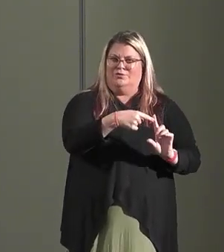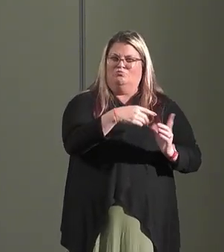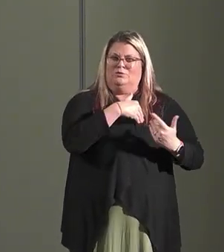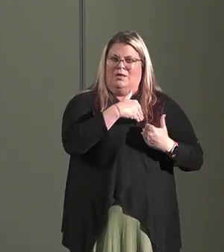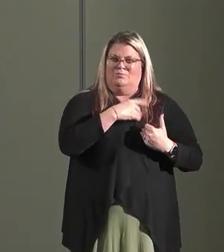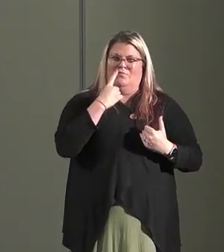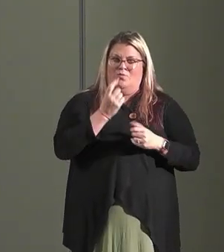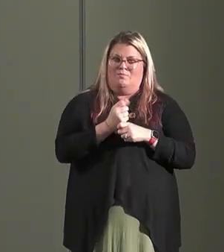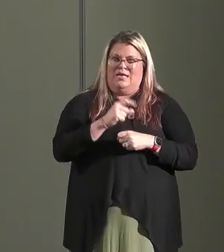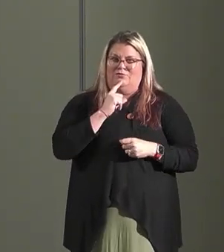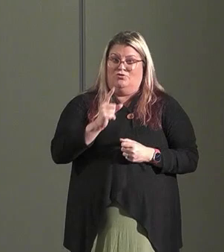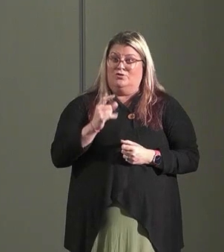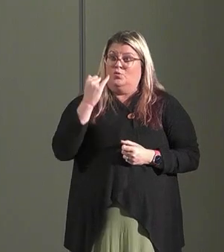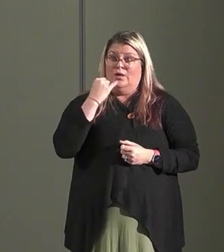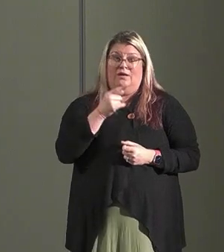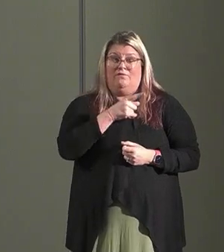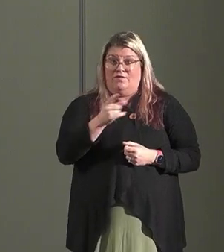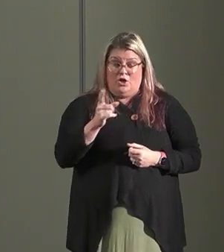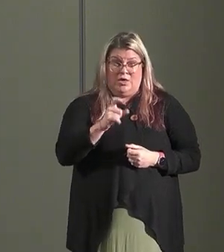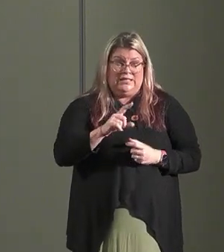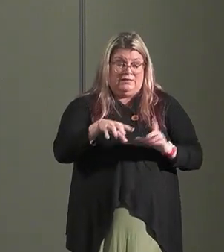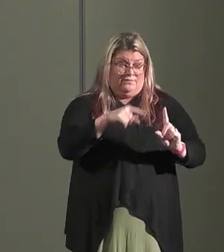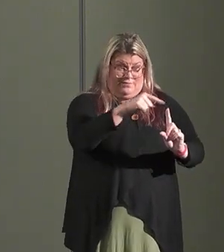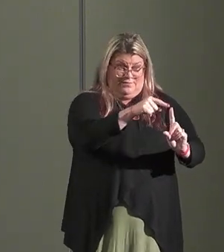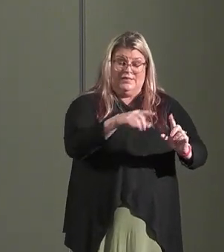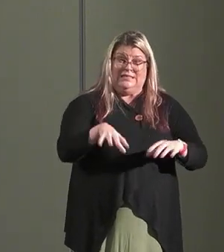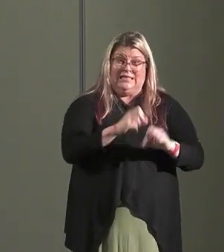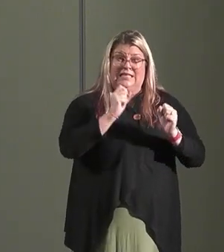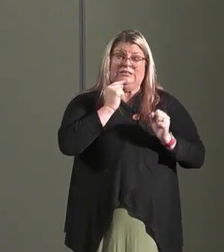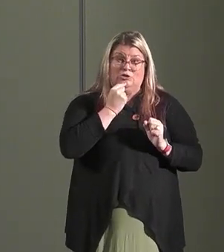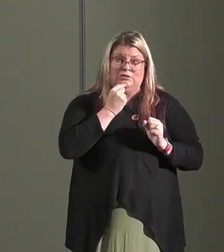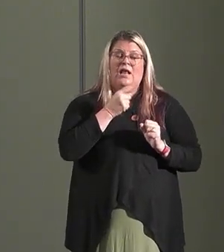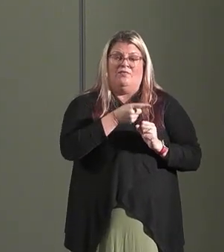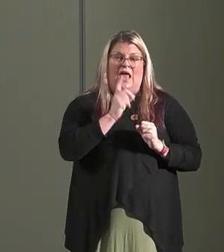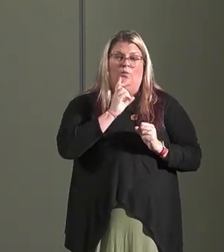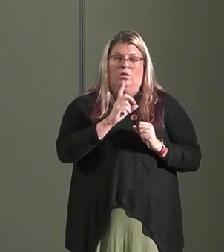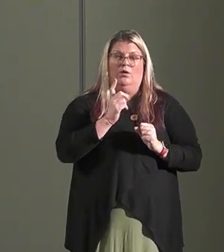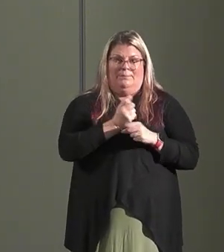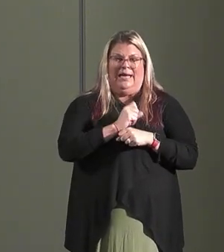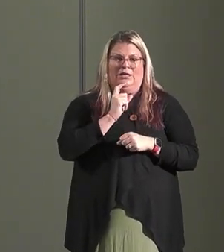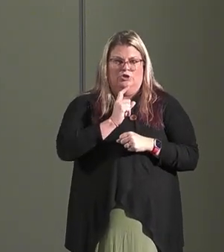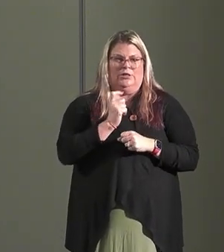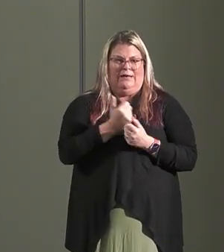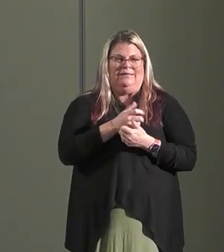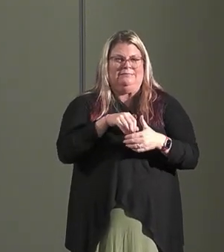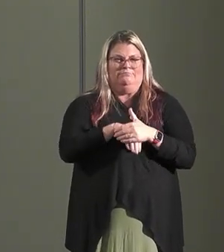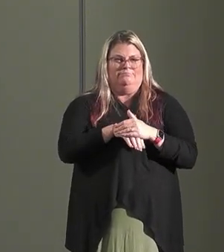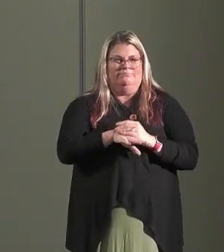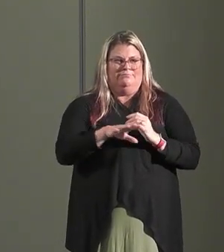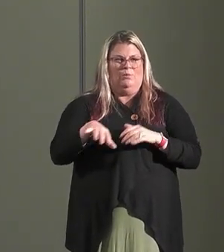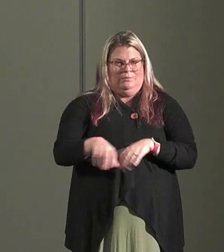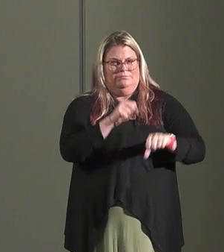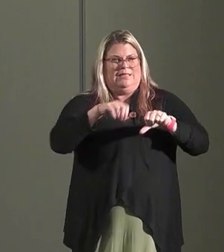those individuals will take it seriously and take action. So that to me is the biggest takeaway. If